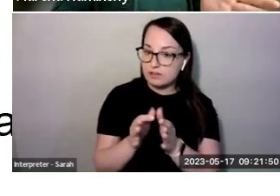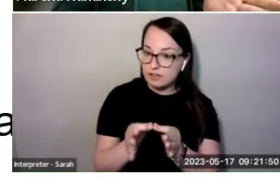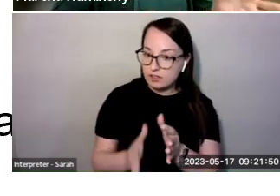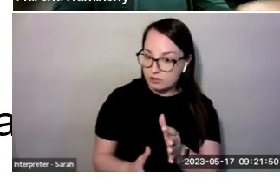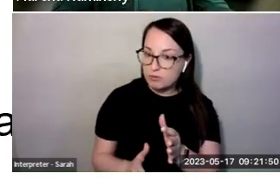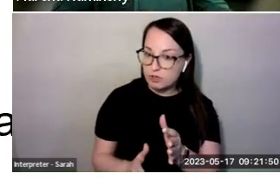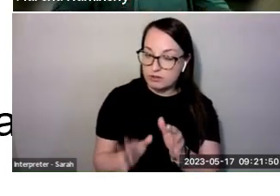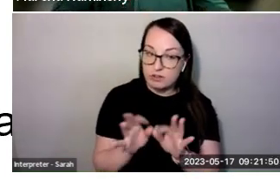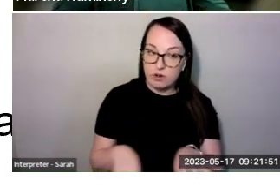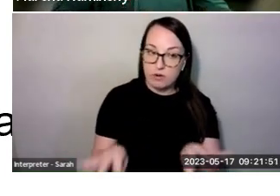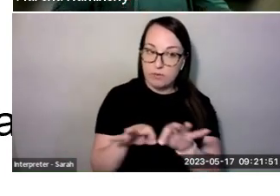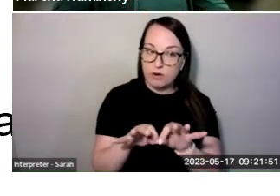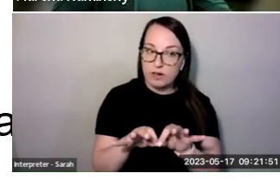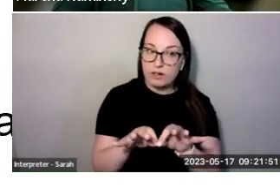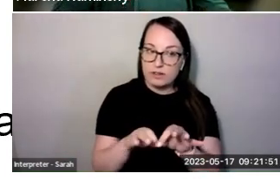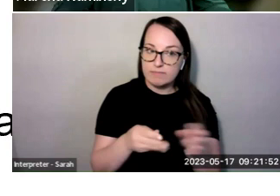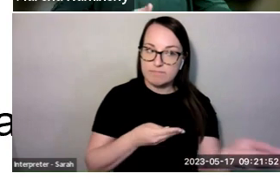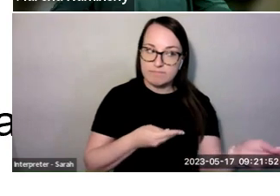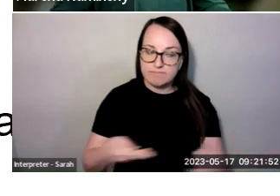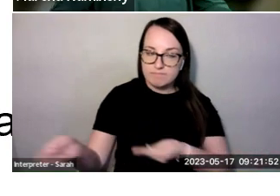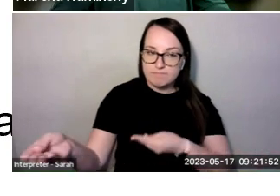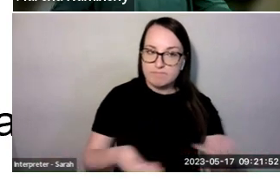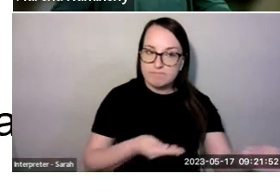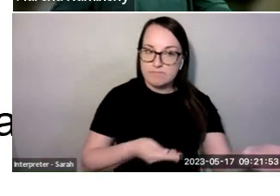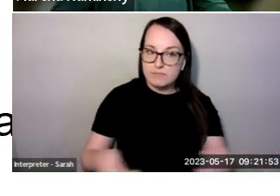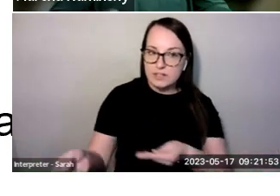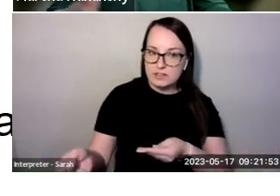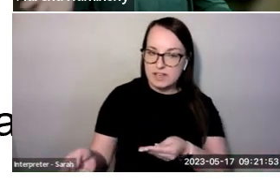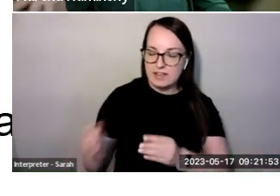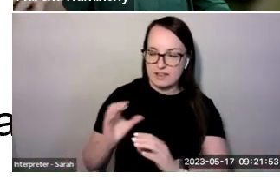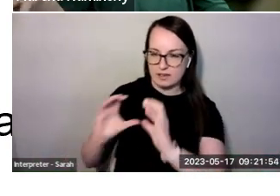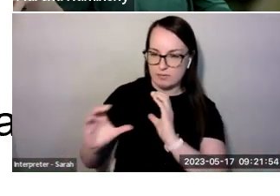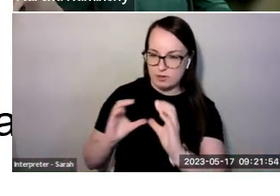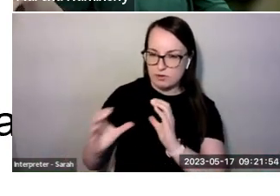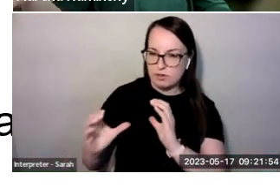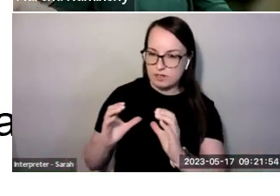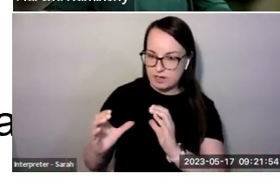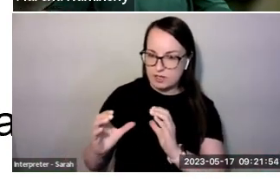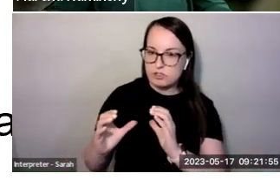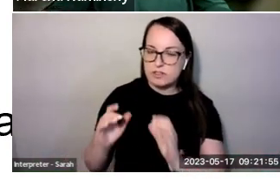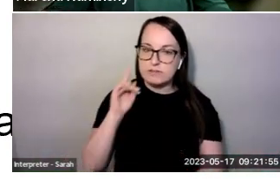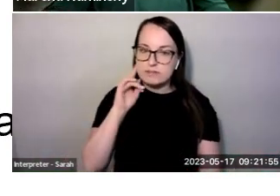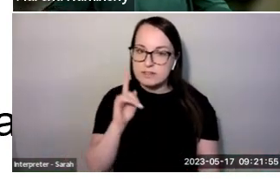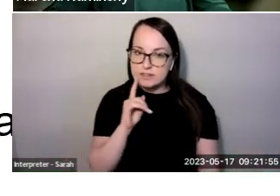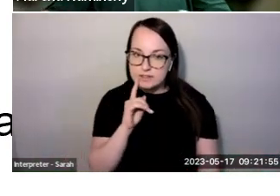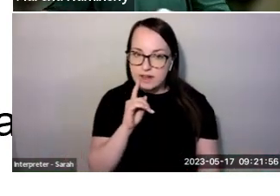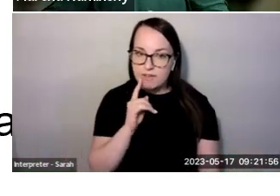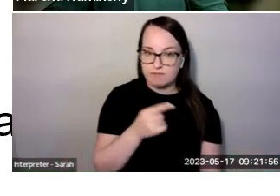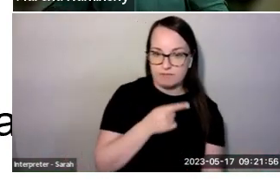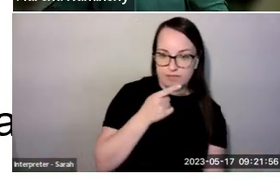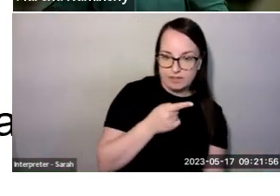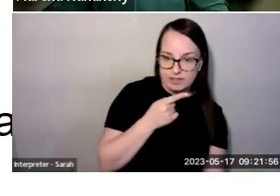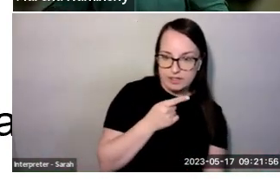ASL interpreters are important. They facilitate communication between